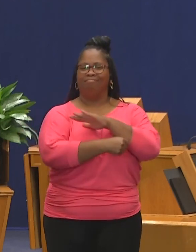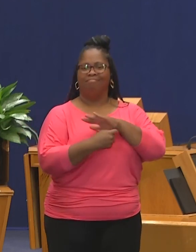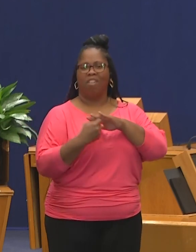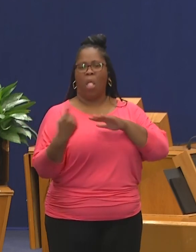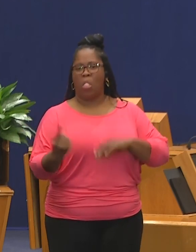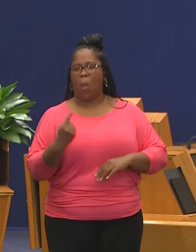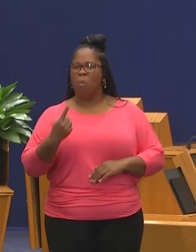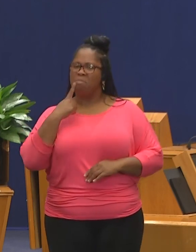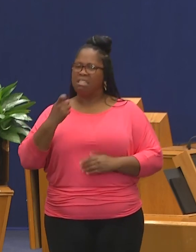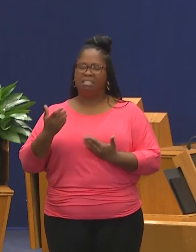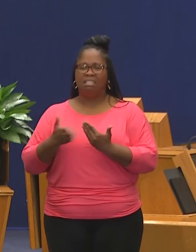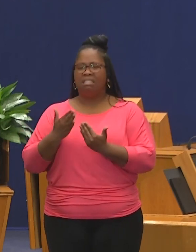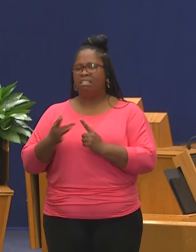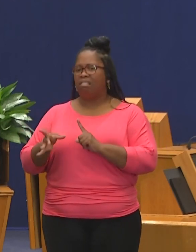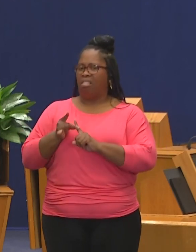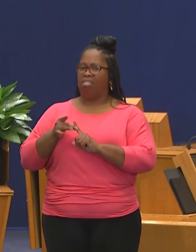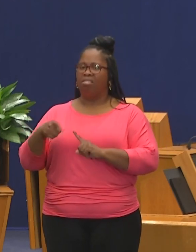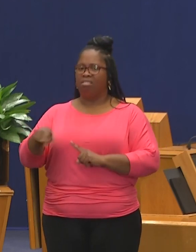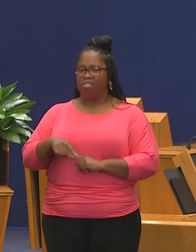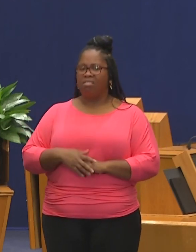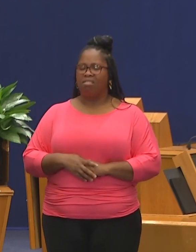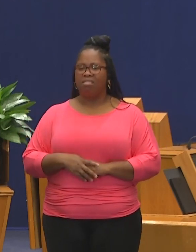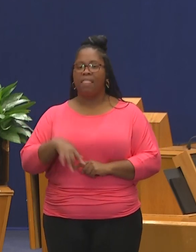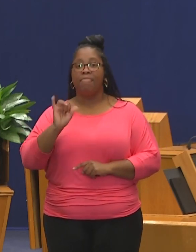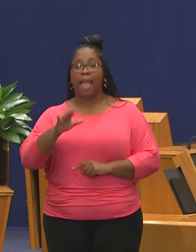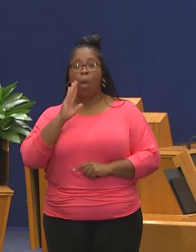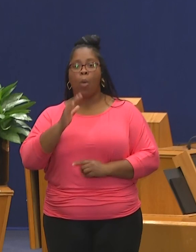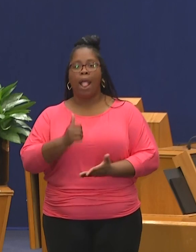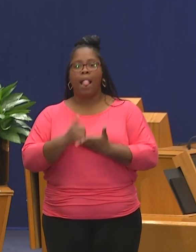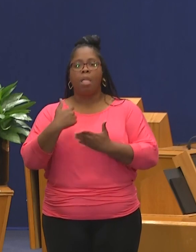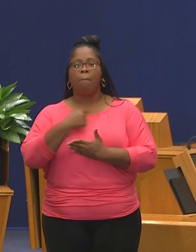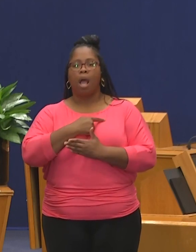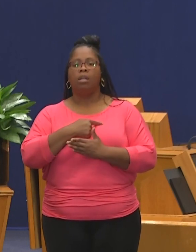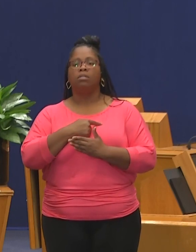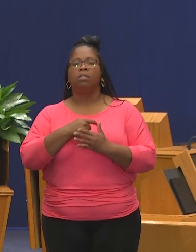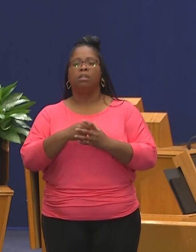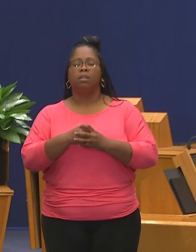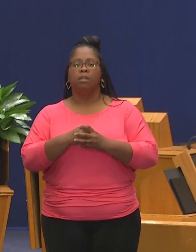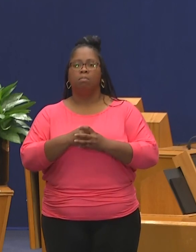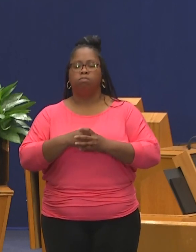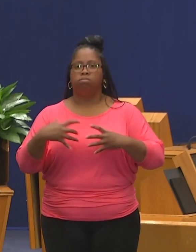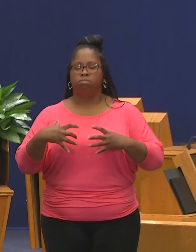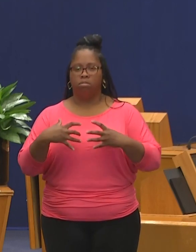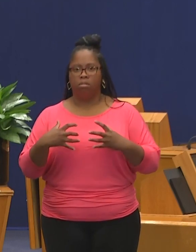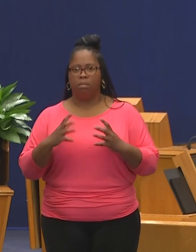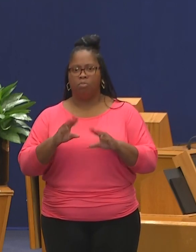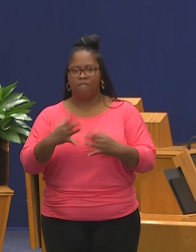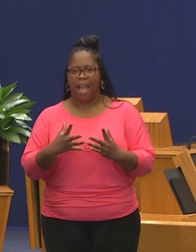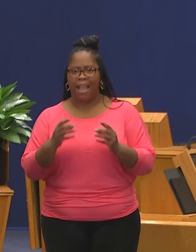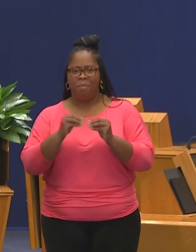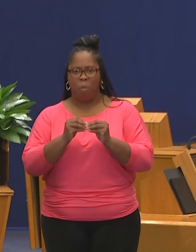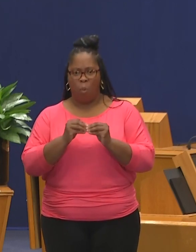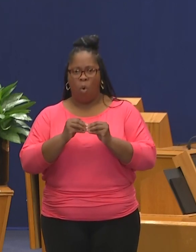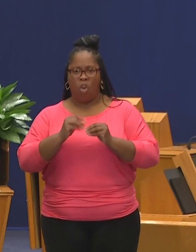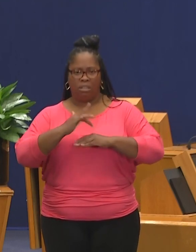SETTING WHERE THEY'RE ON THEIR OWN BECAUSE OF THEIR VULNERABILITY. THIS IS ALSO AN EFFORT TO HELP